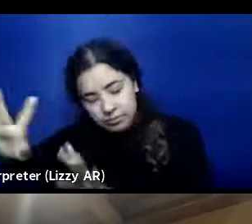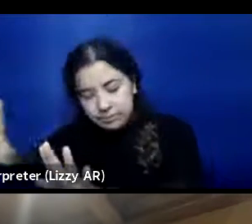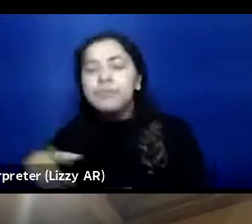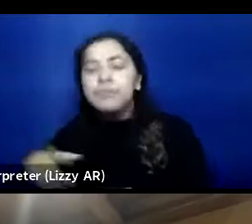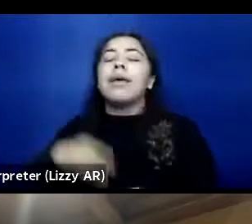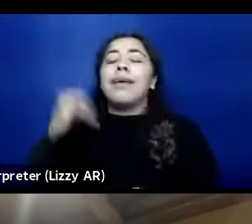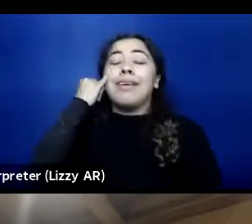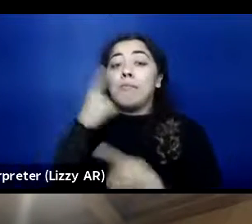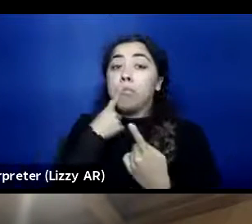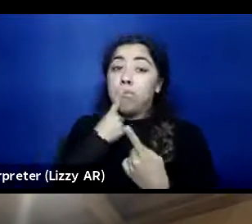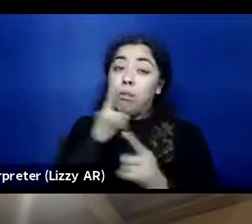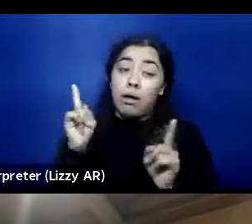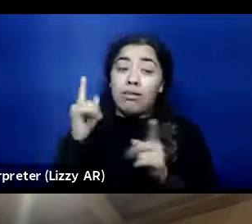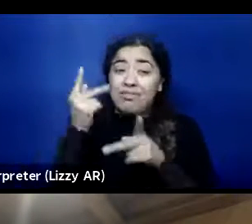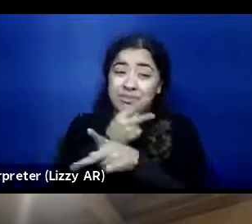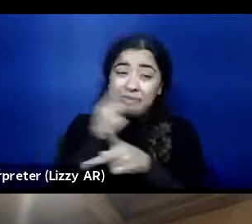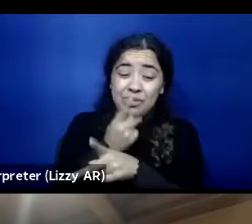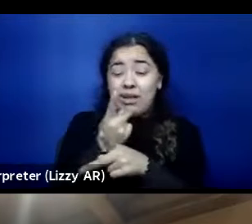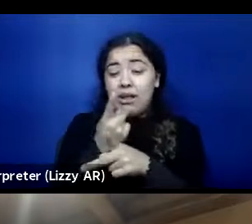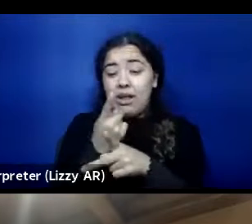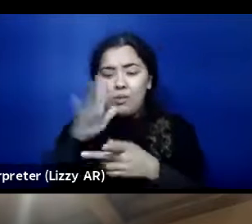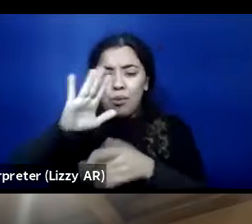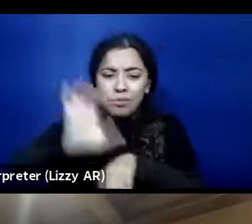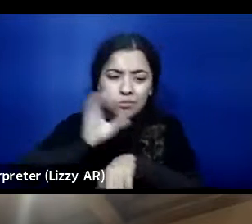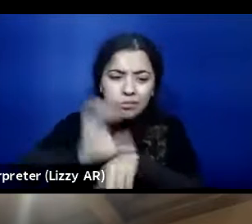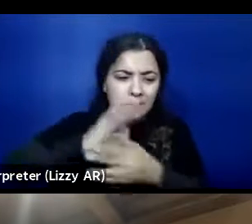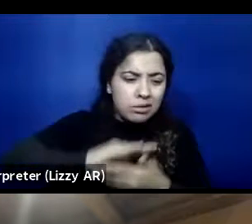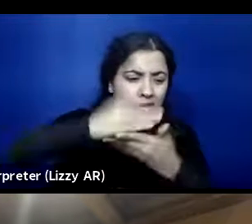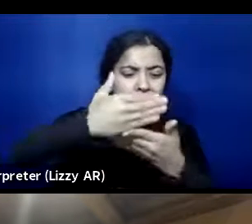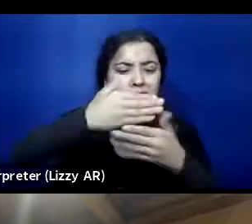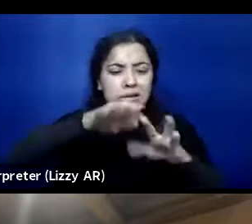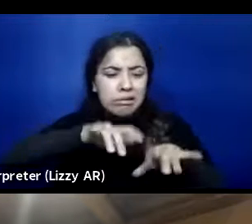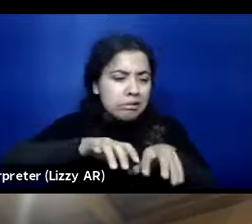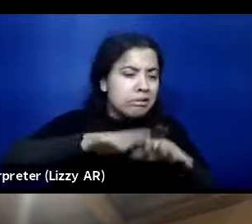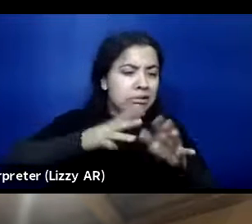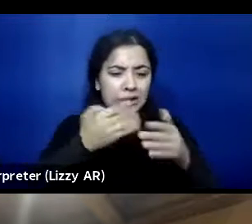for your computer that gives you the accessibility you need,